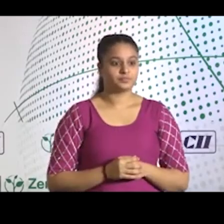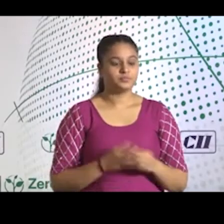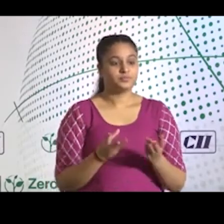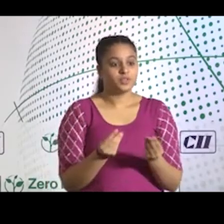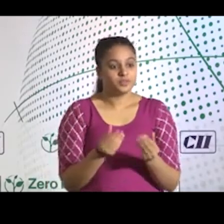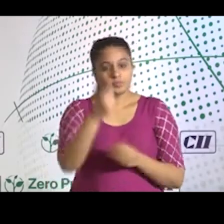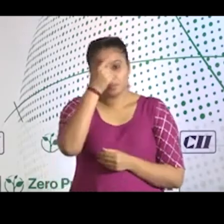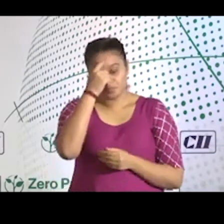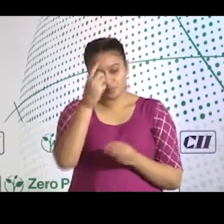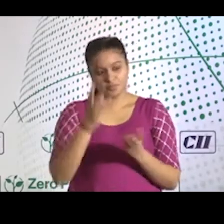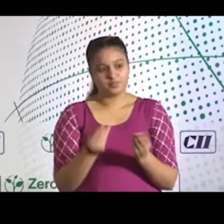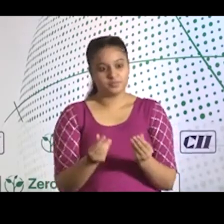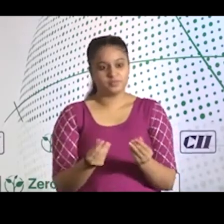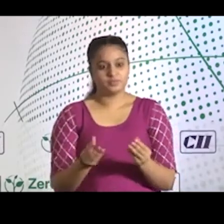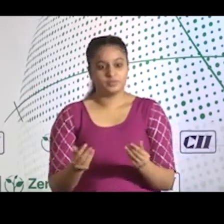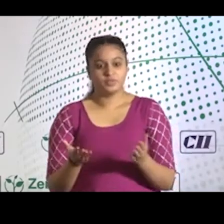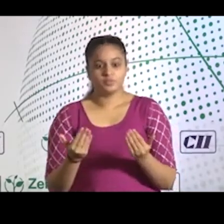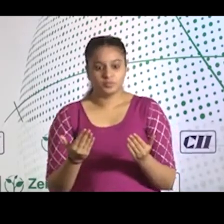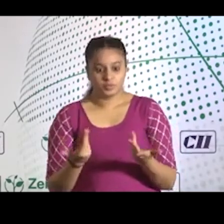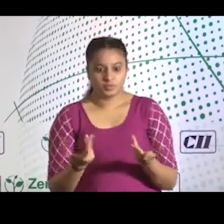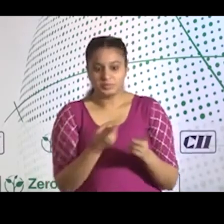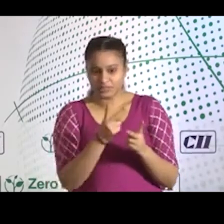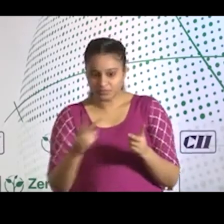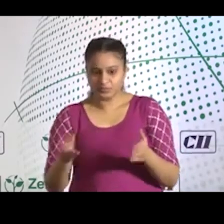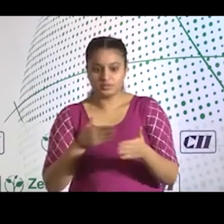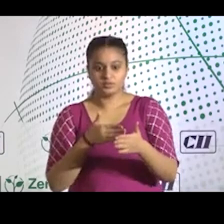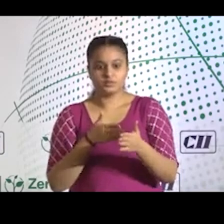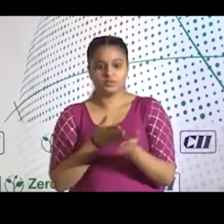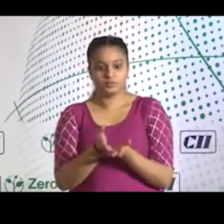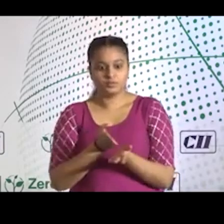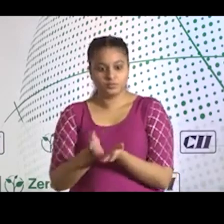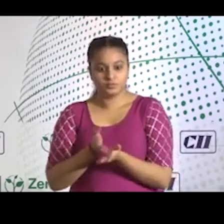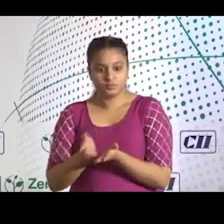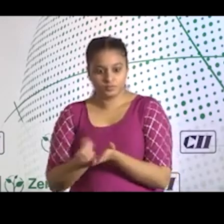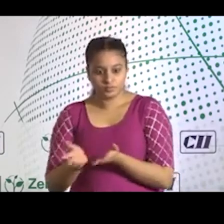in dramatically different ways than we've seen in the past